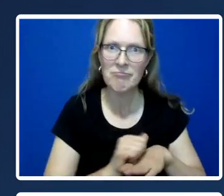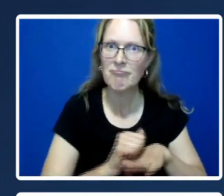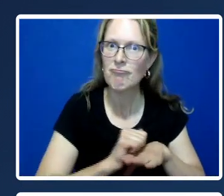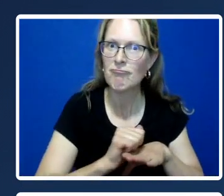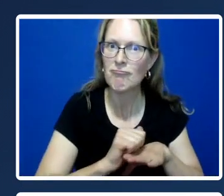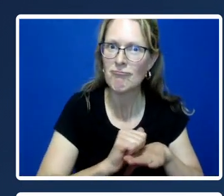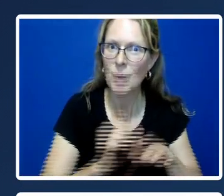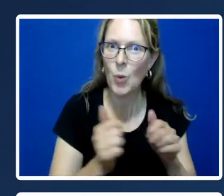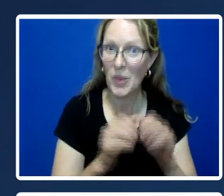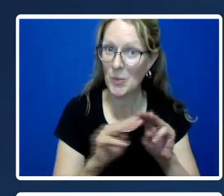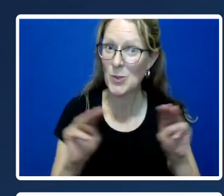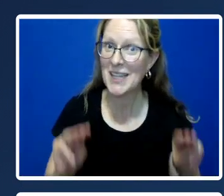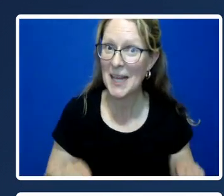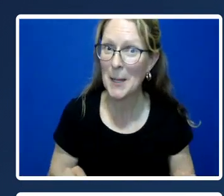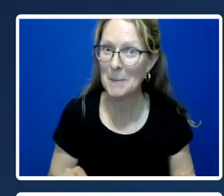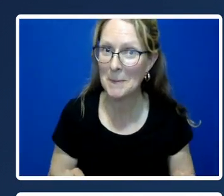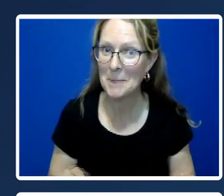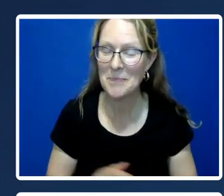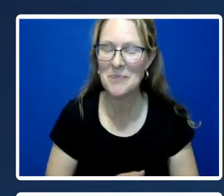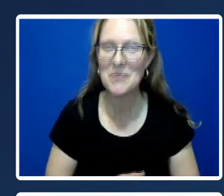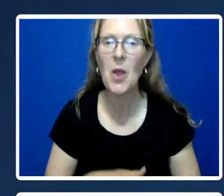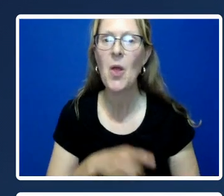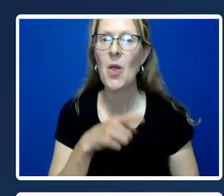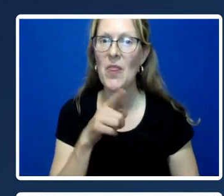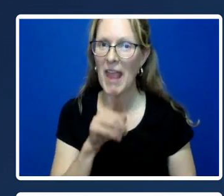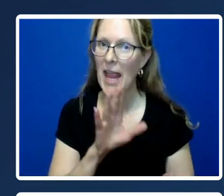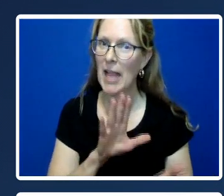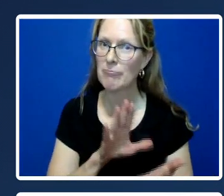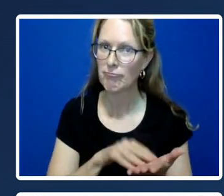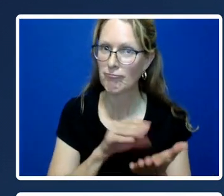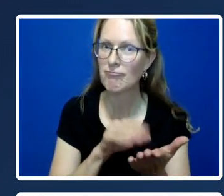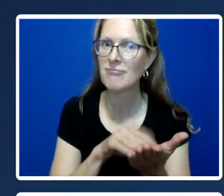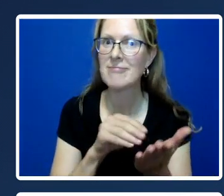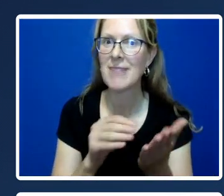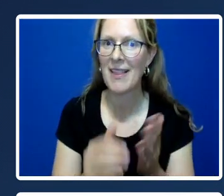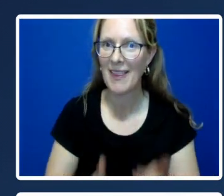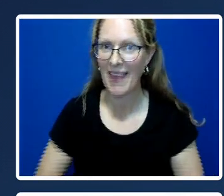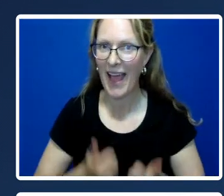they definitely gained some life skills and some academic skills through their -- this program.